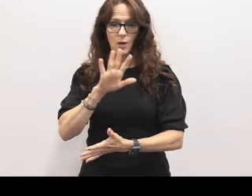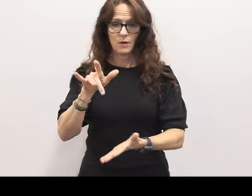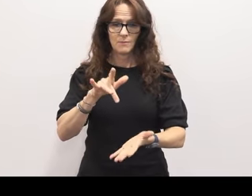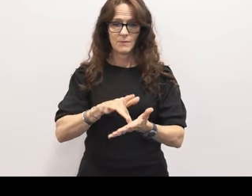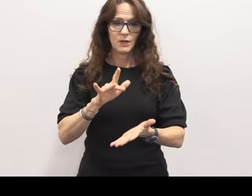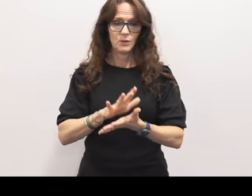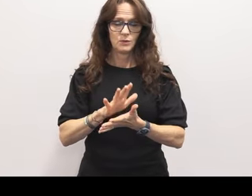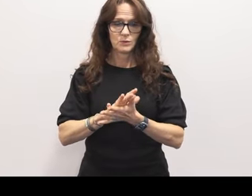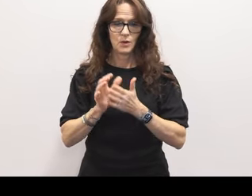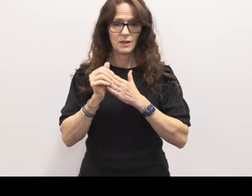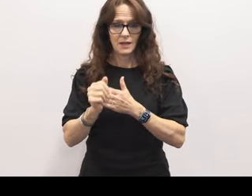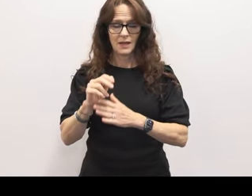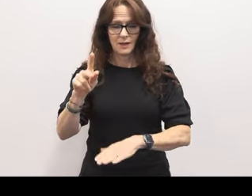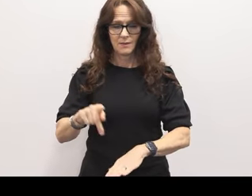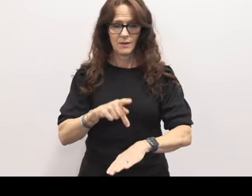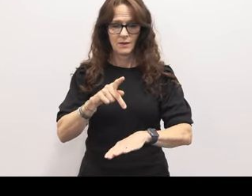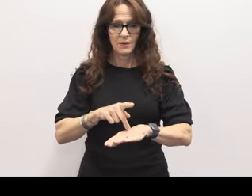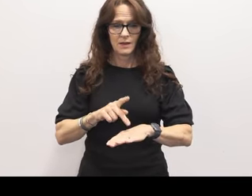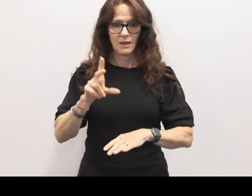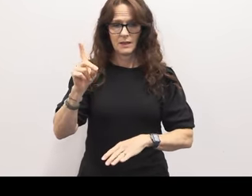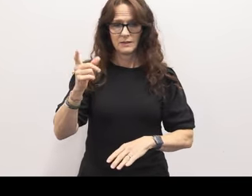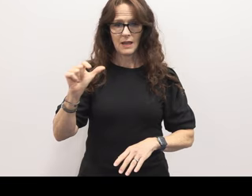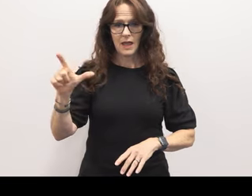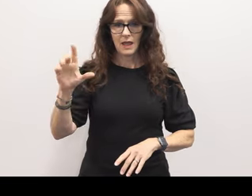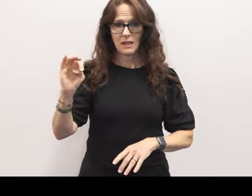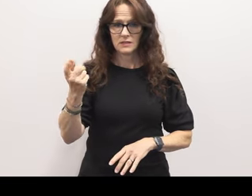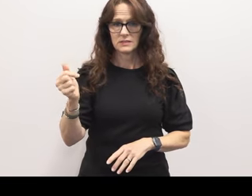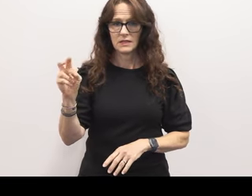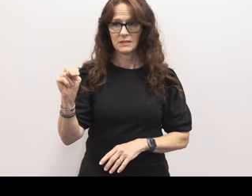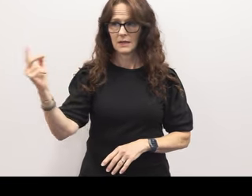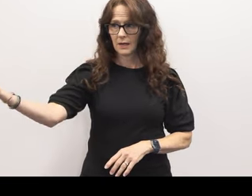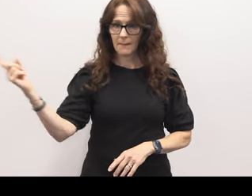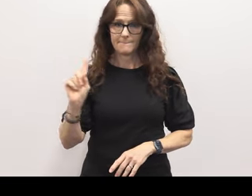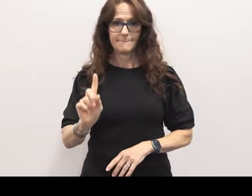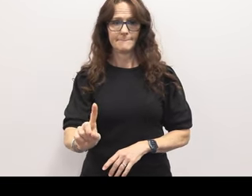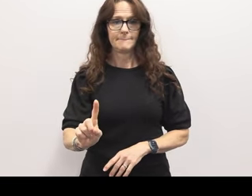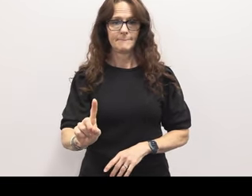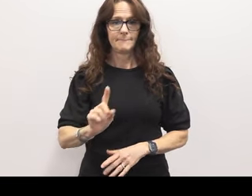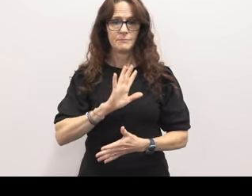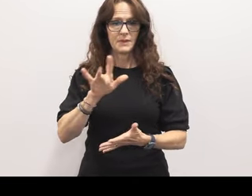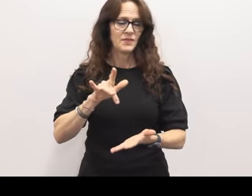led by Principal Dow Lawson, come on up. And that middle school is Stanford Middle School.